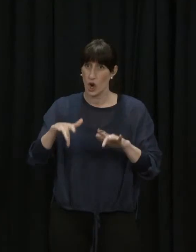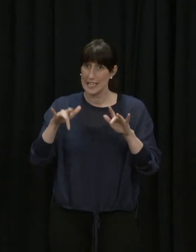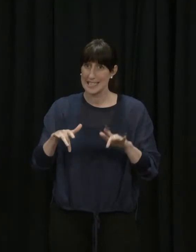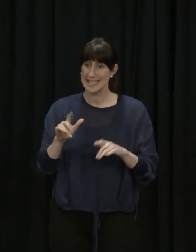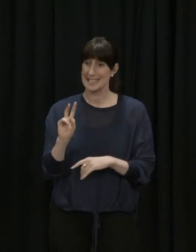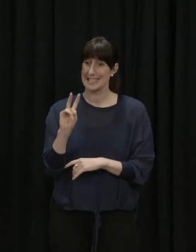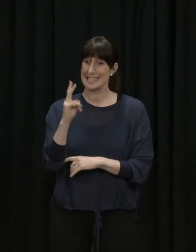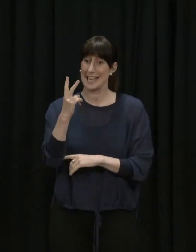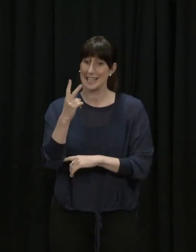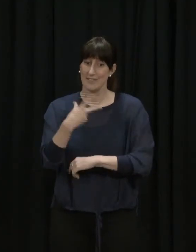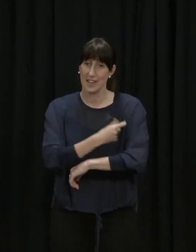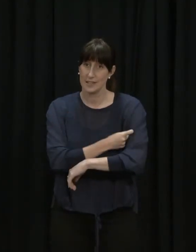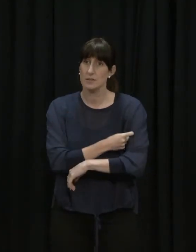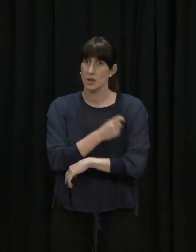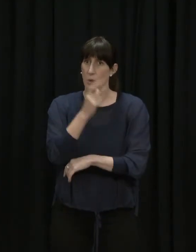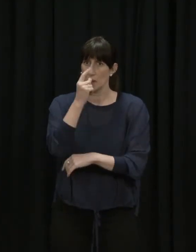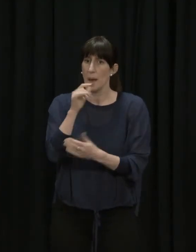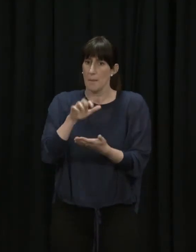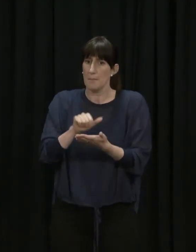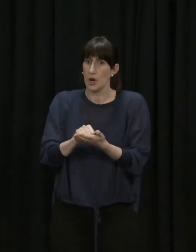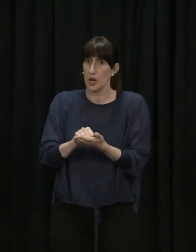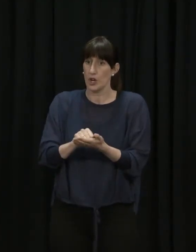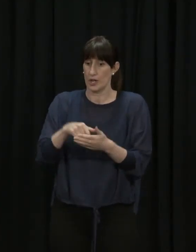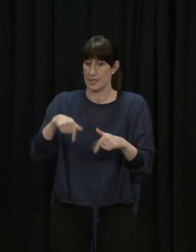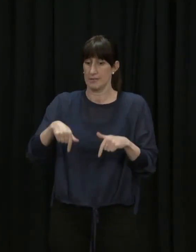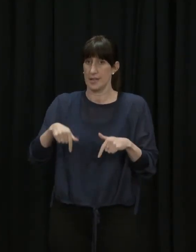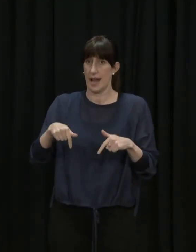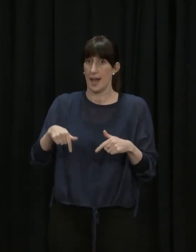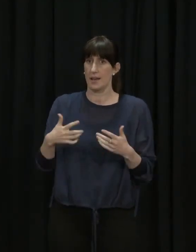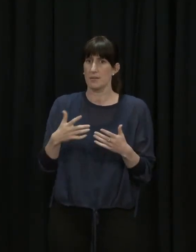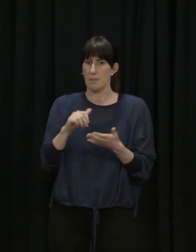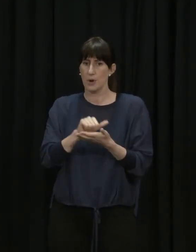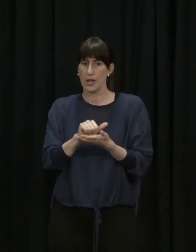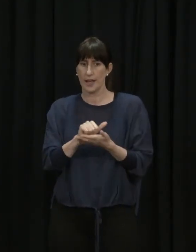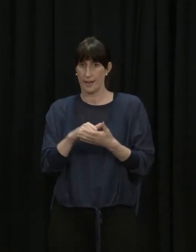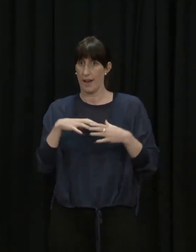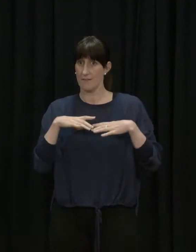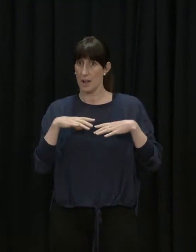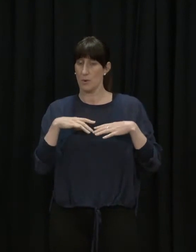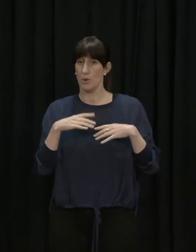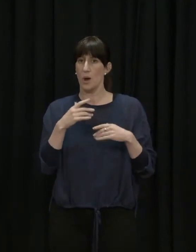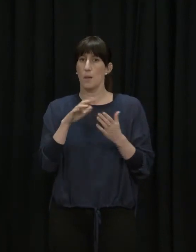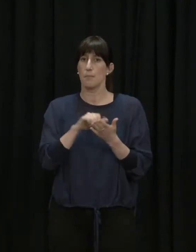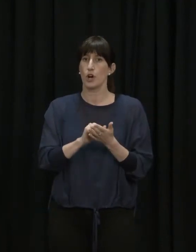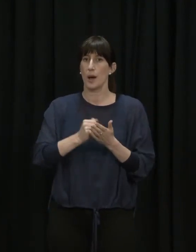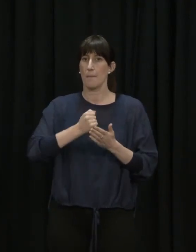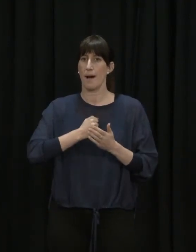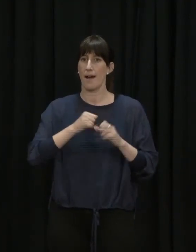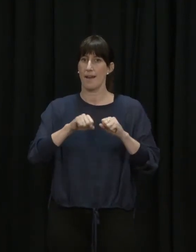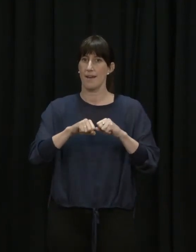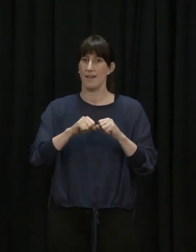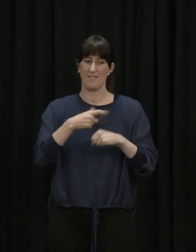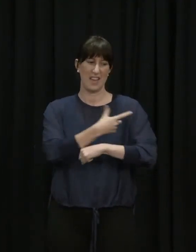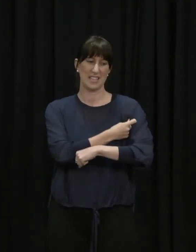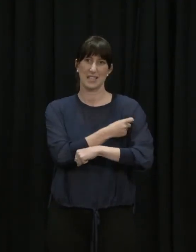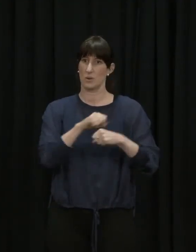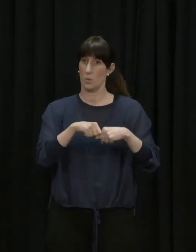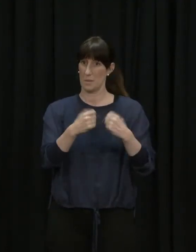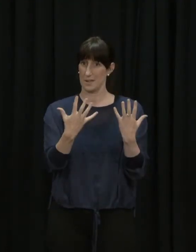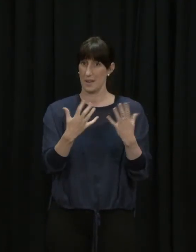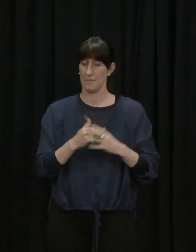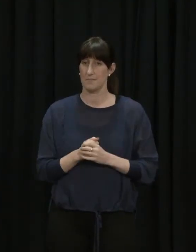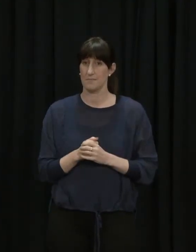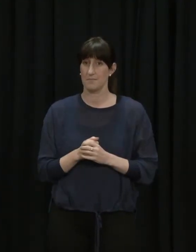keep working with the community